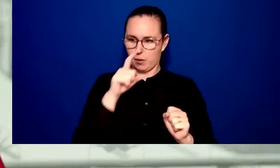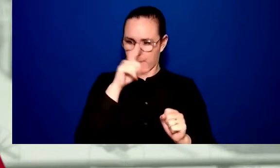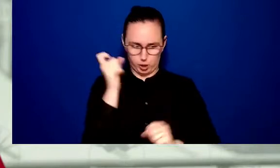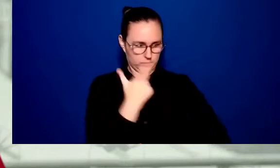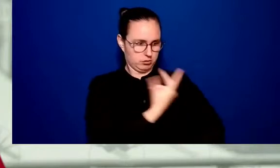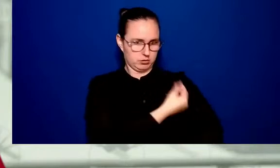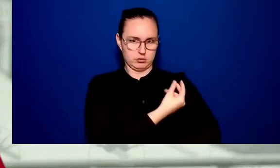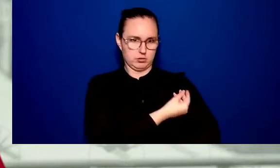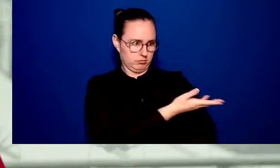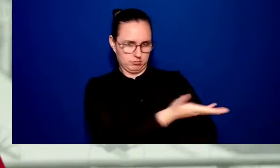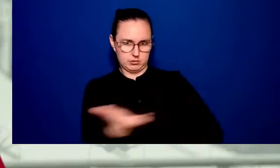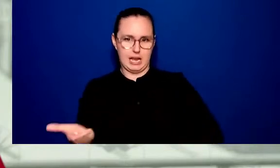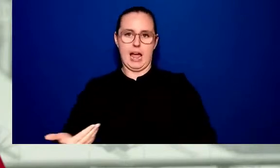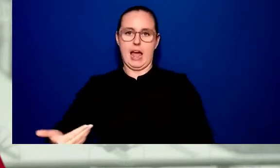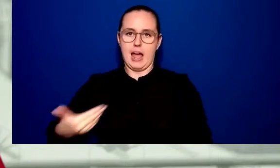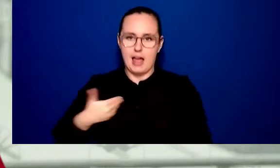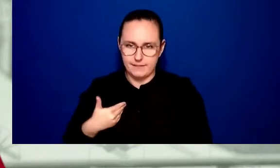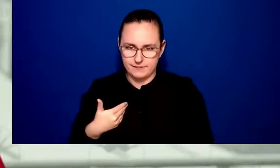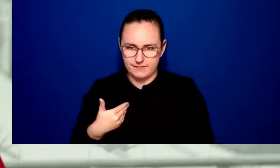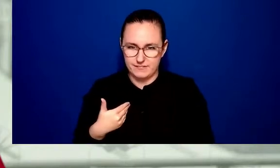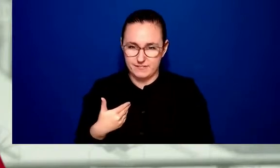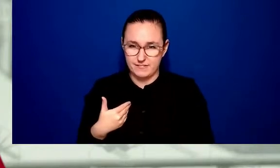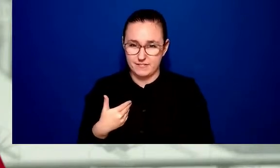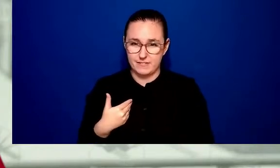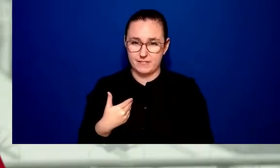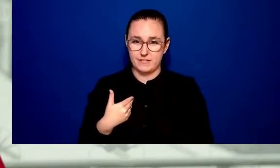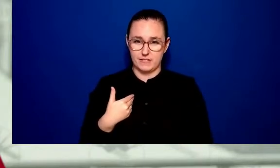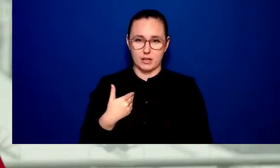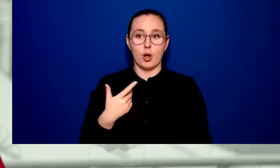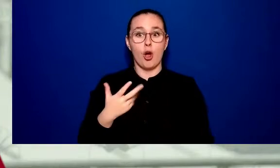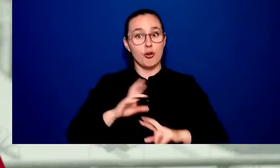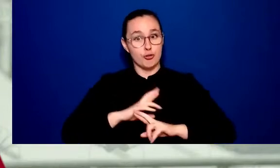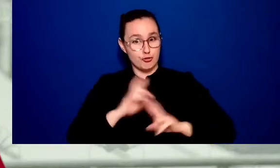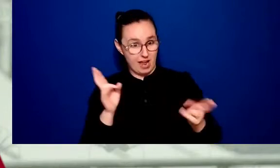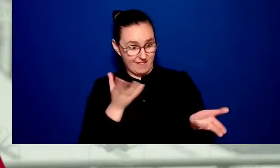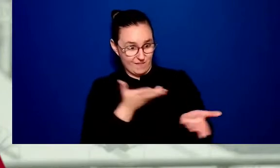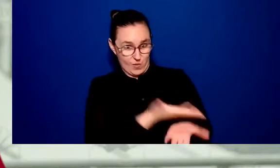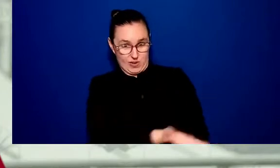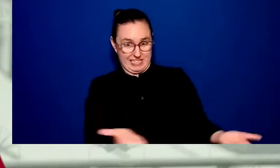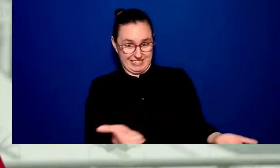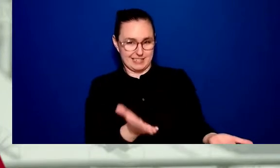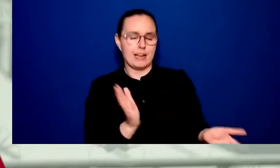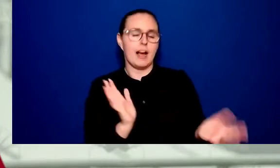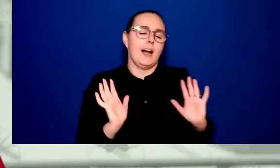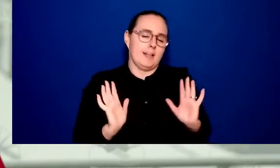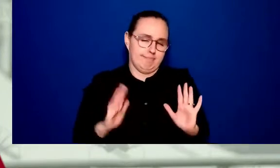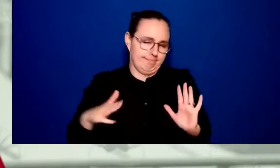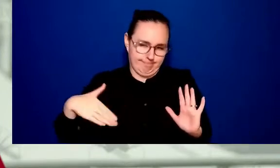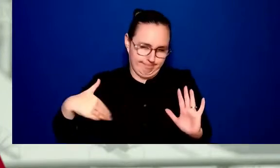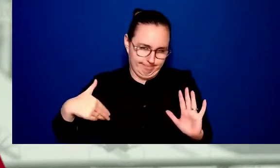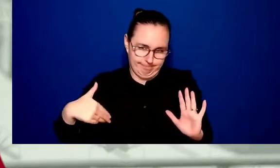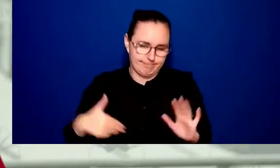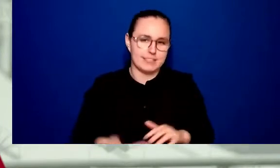rates of transmission in the community, So we're not there yet, clearly, but that's uh you know, it's one tool that we're